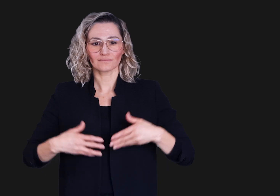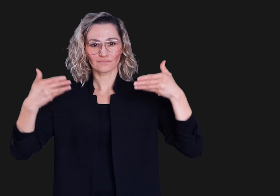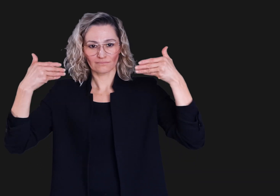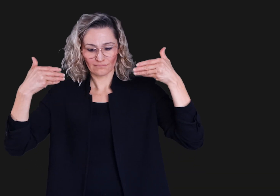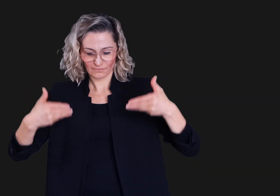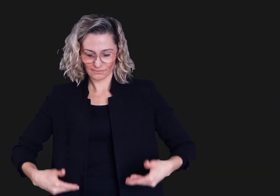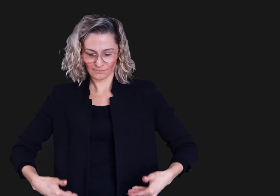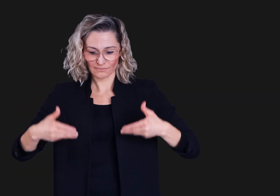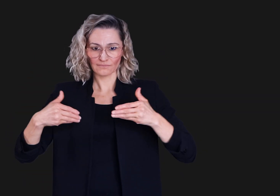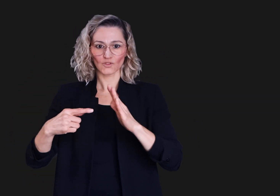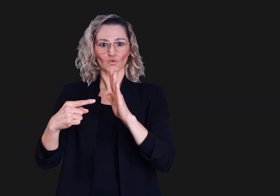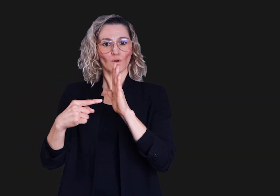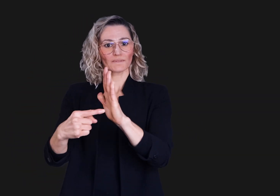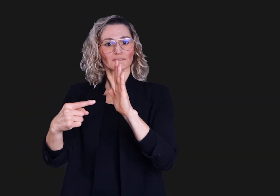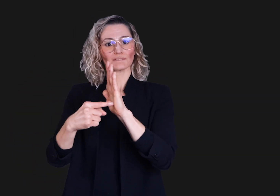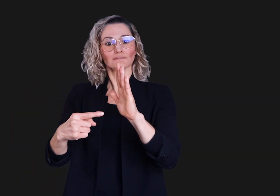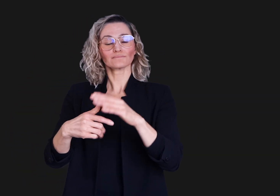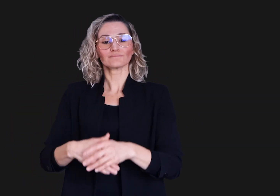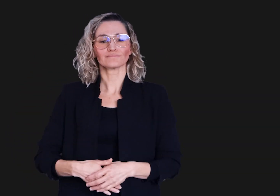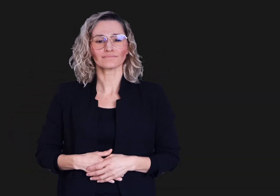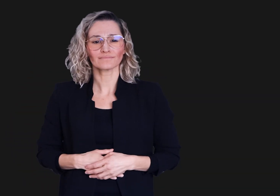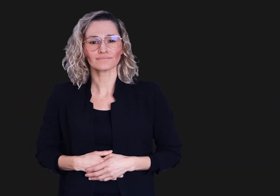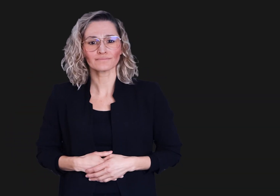Being represented